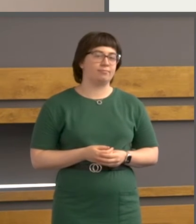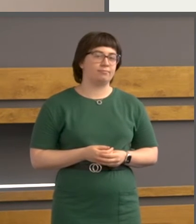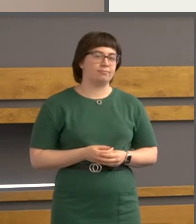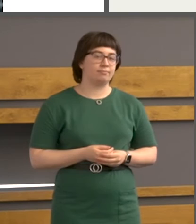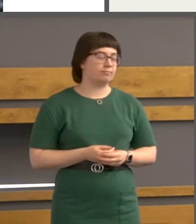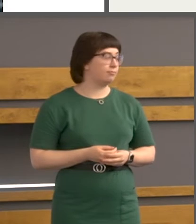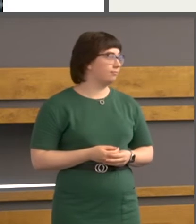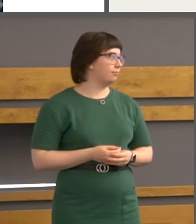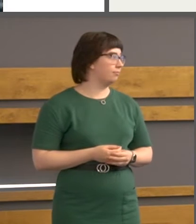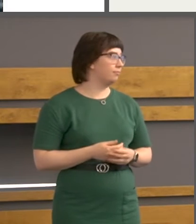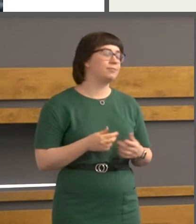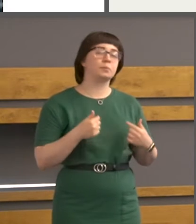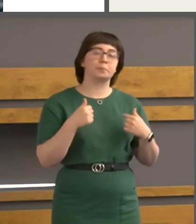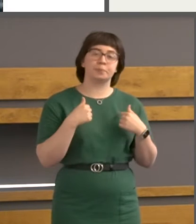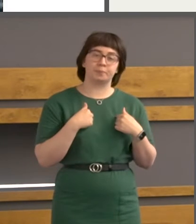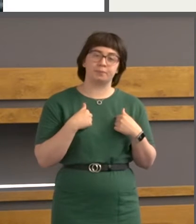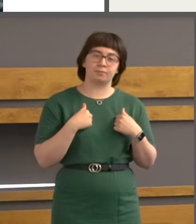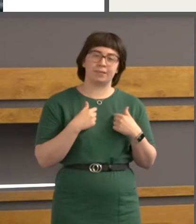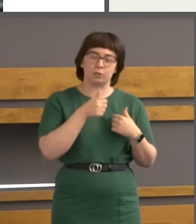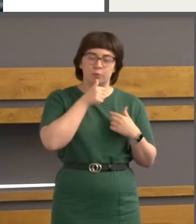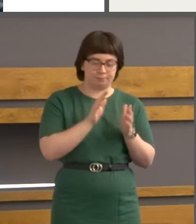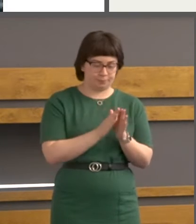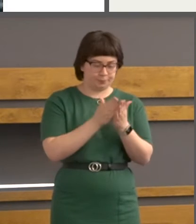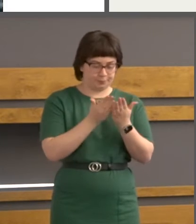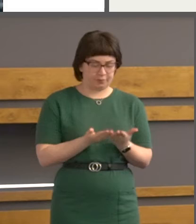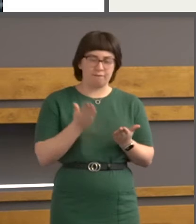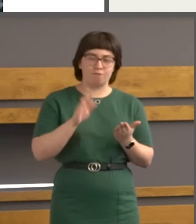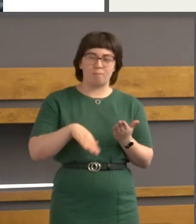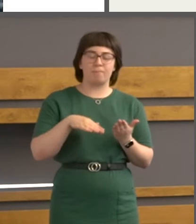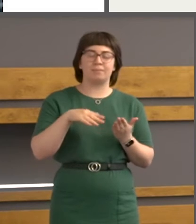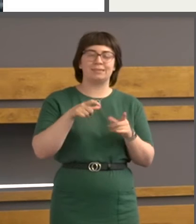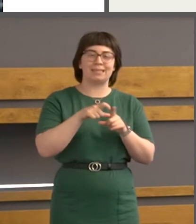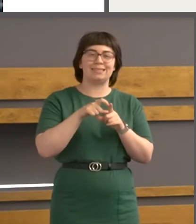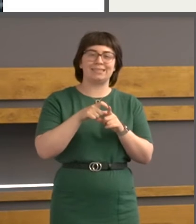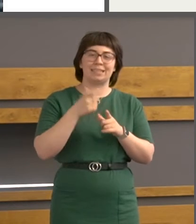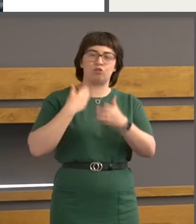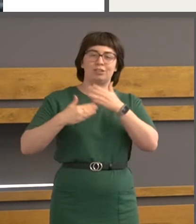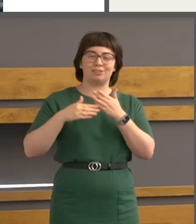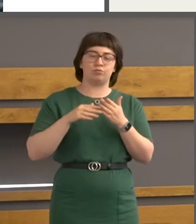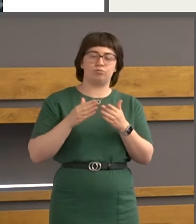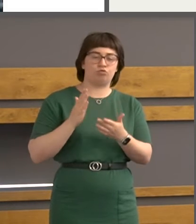So I've been using this album from the Dundee Heritage Trust, which includes these images.